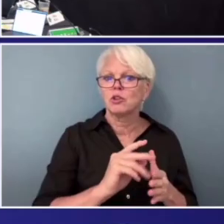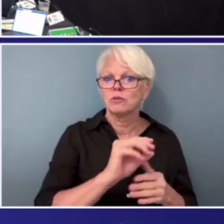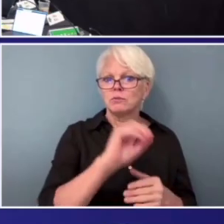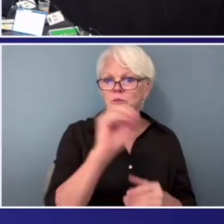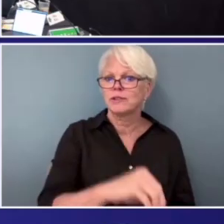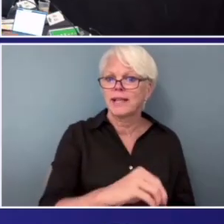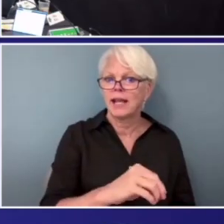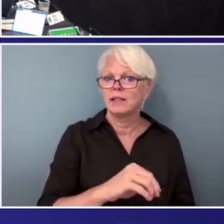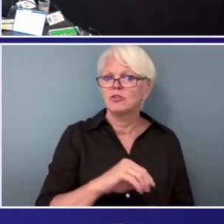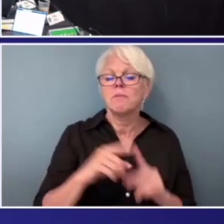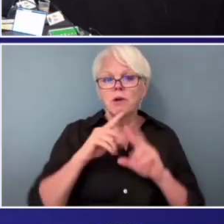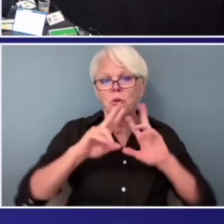can look at a little bit more in detail.